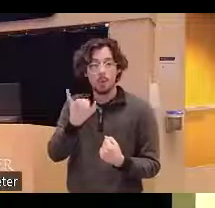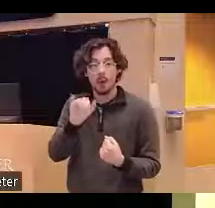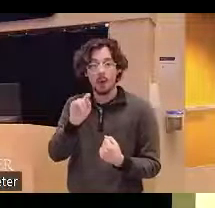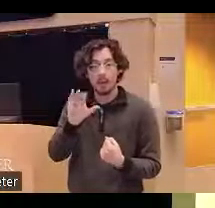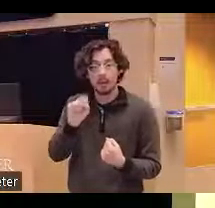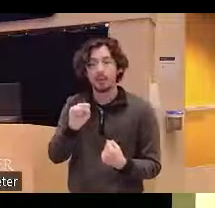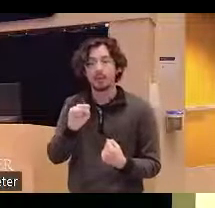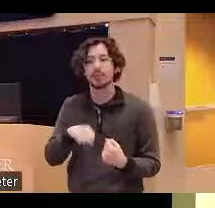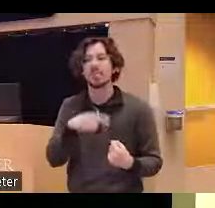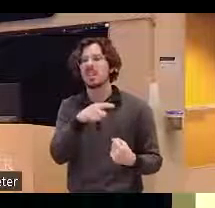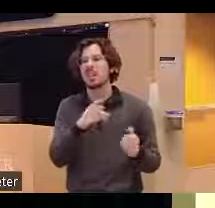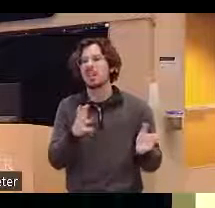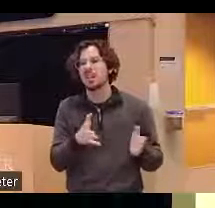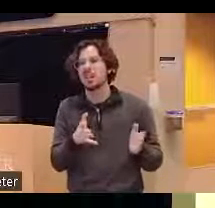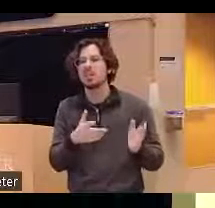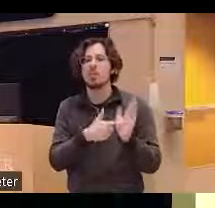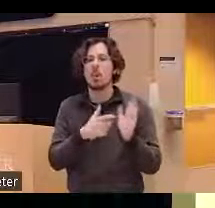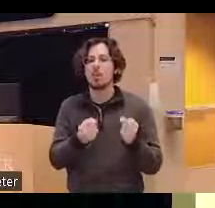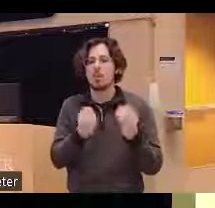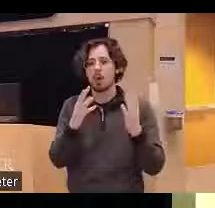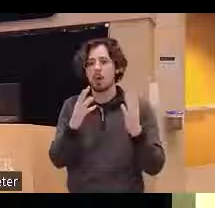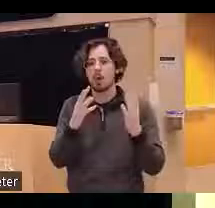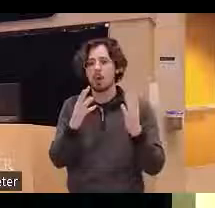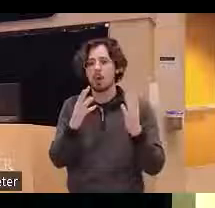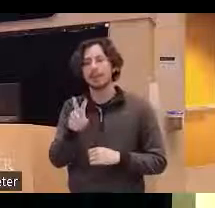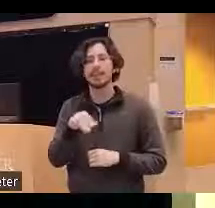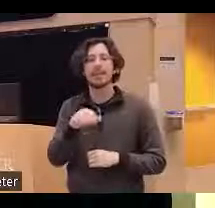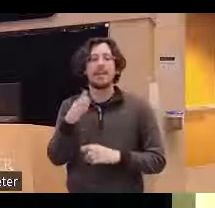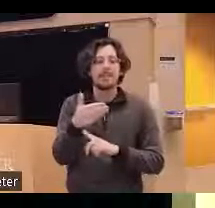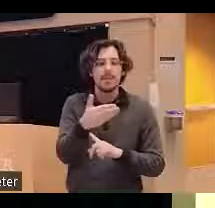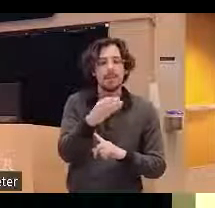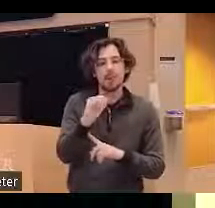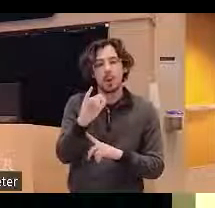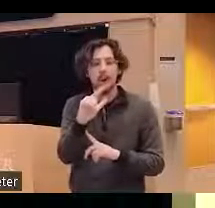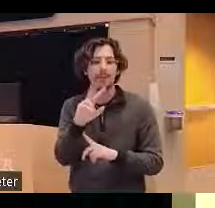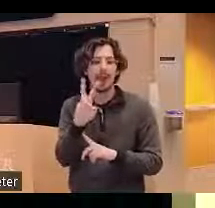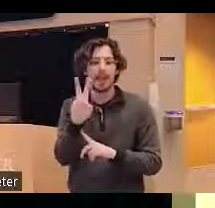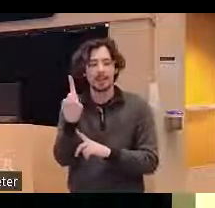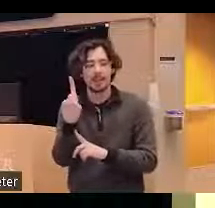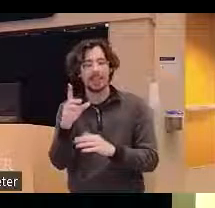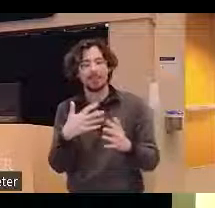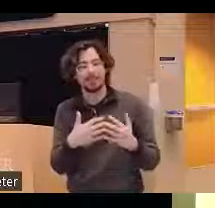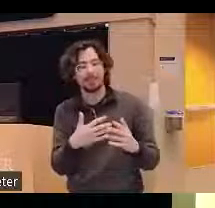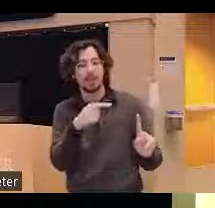take multivitamin fish oil vitamin D you know um but I think the evidence is accumulating for